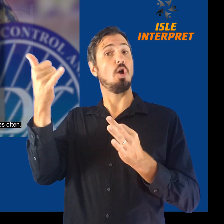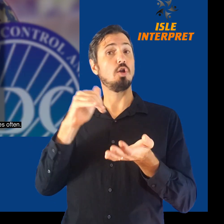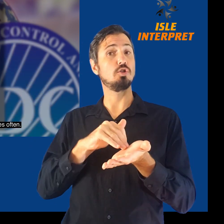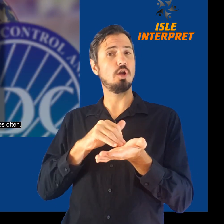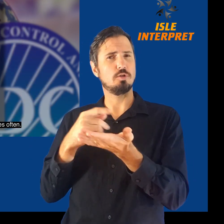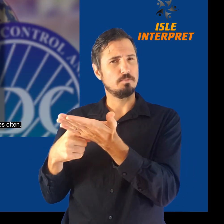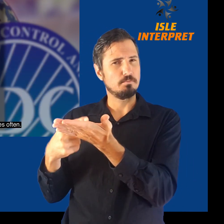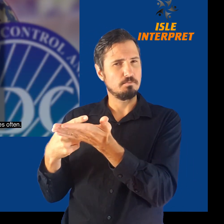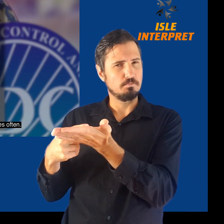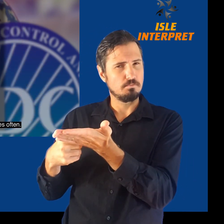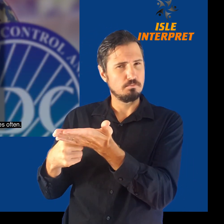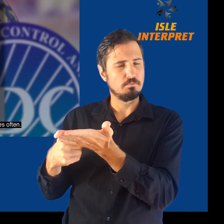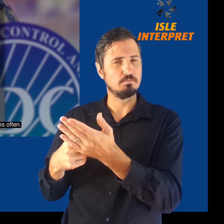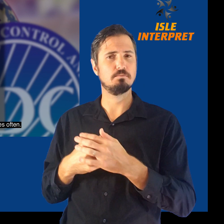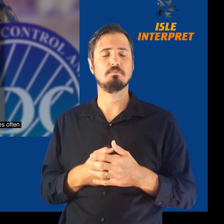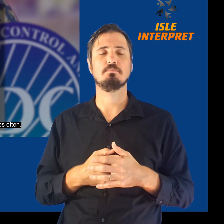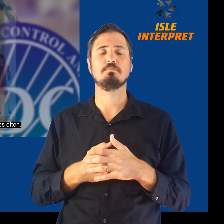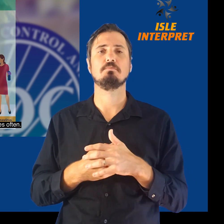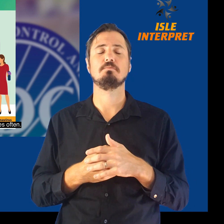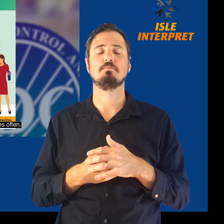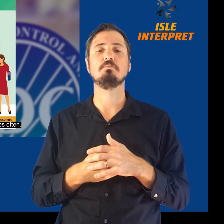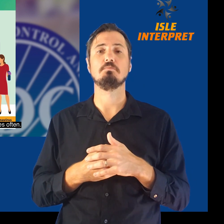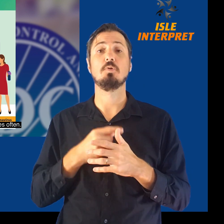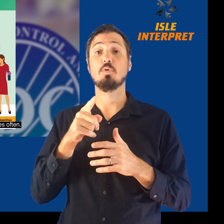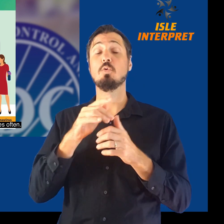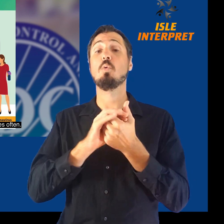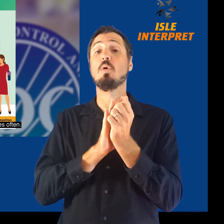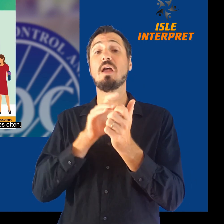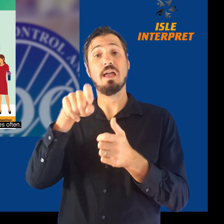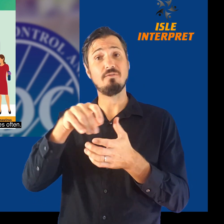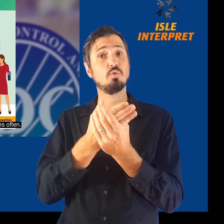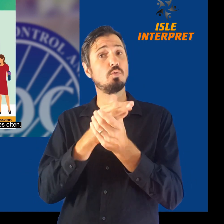Wash your hands frequently and clean surfaces often.